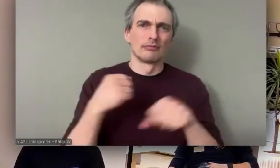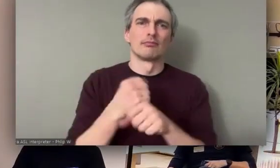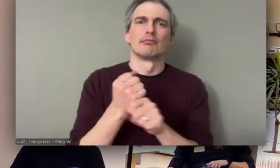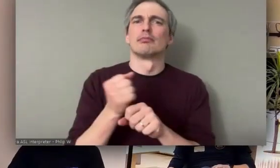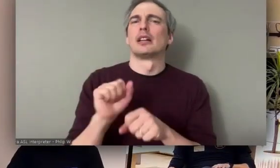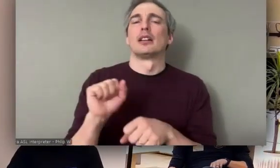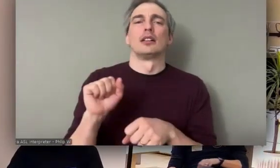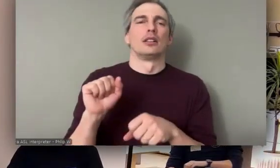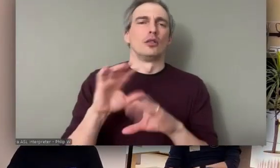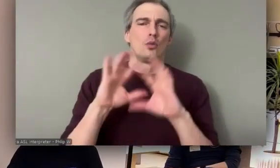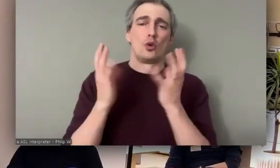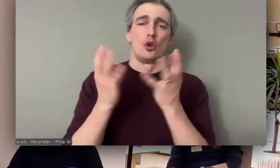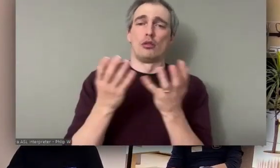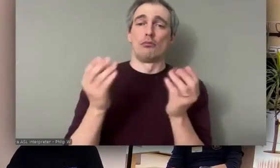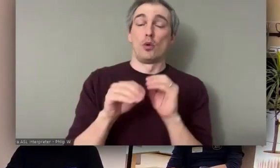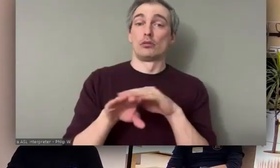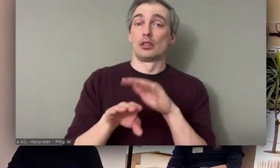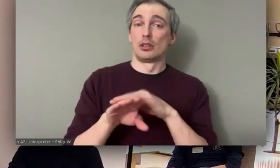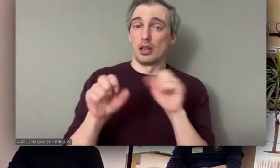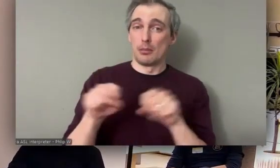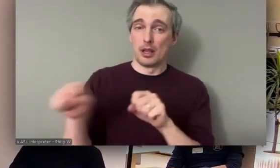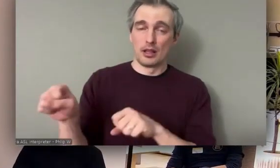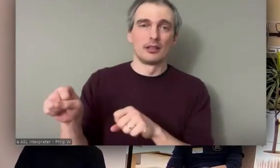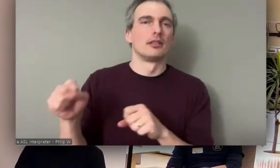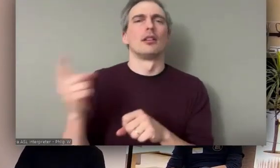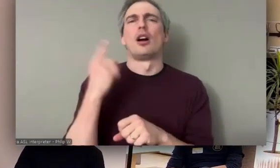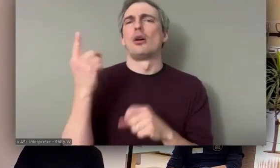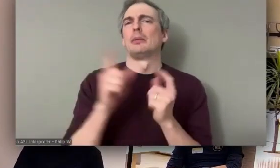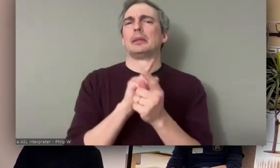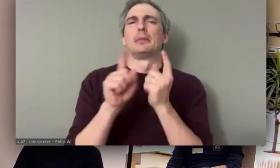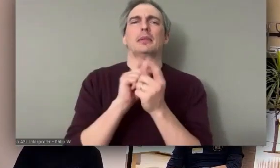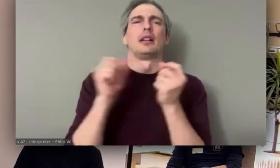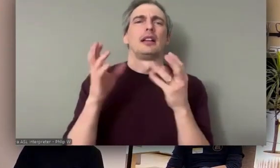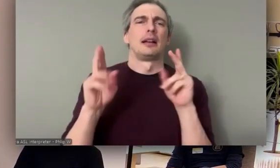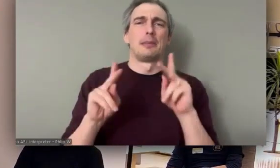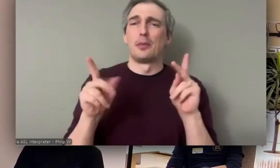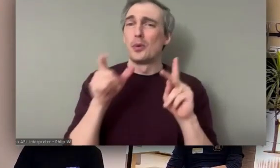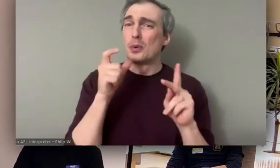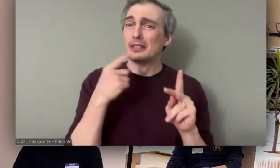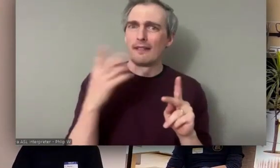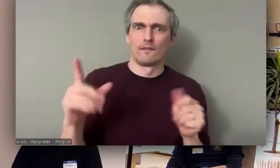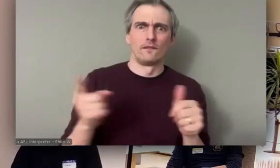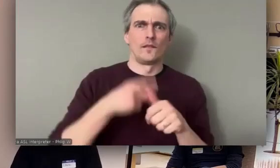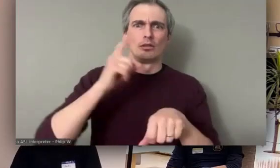I've always met a lot of people who told me that this is their first day here. They come, because they are just curious.